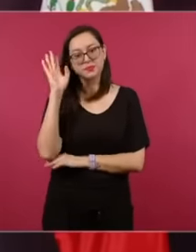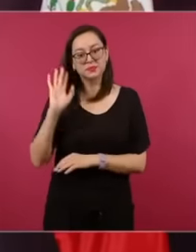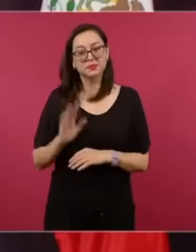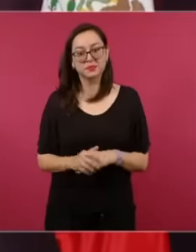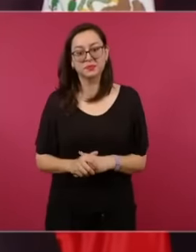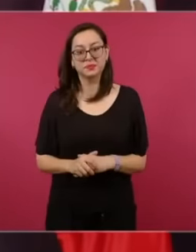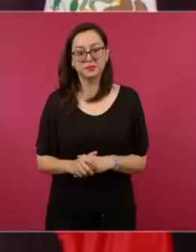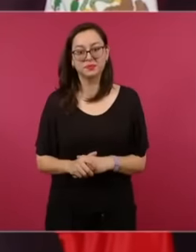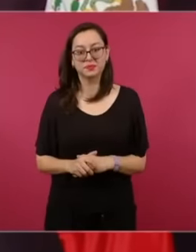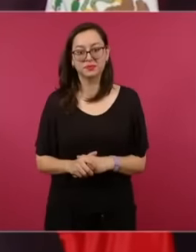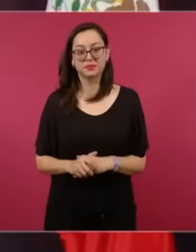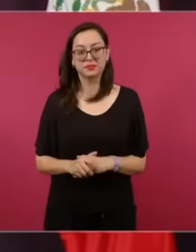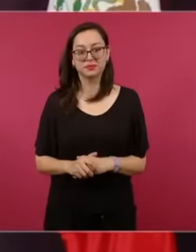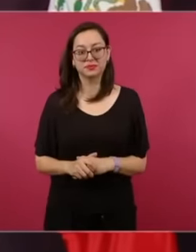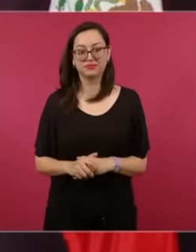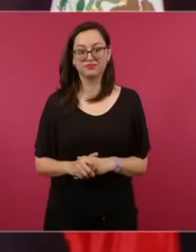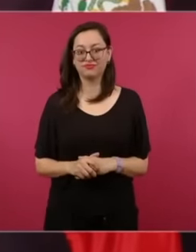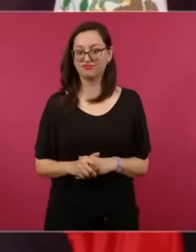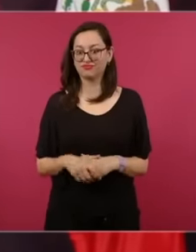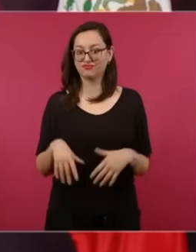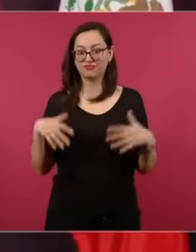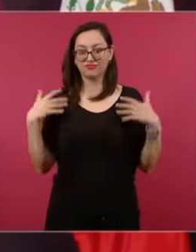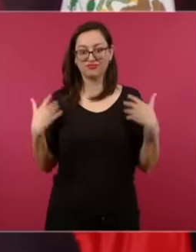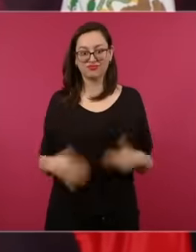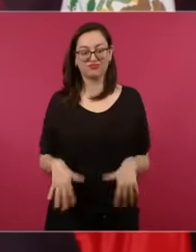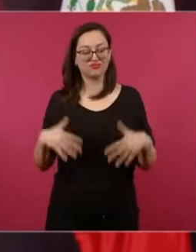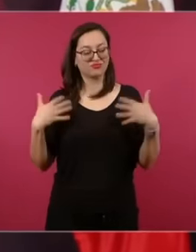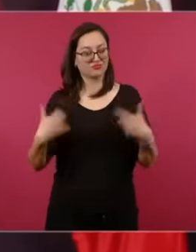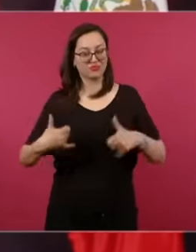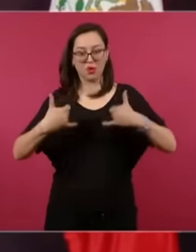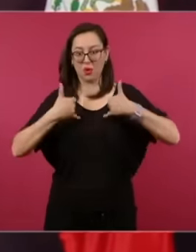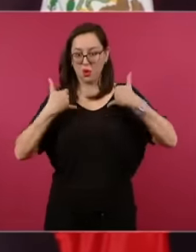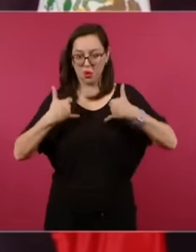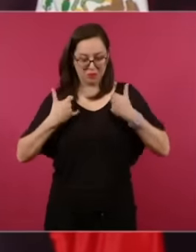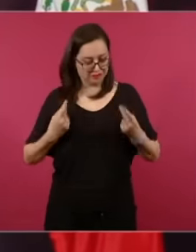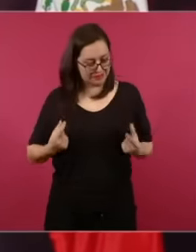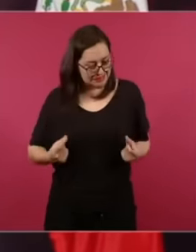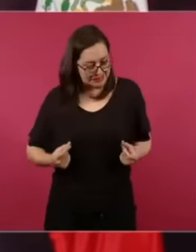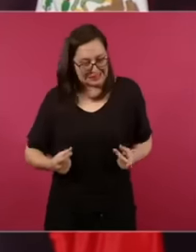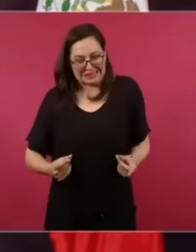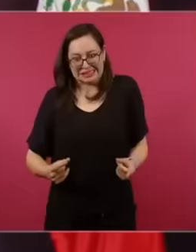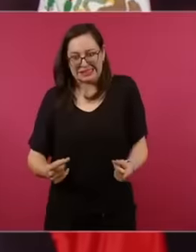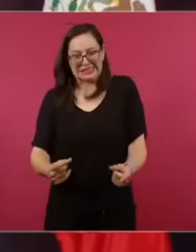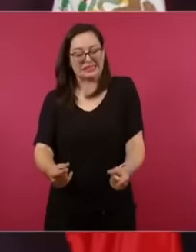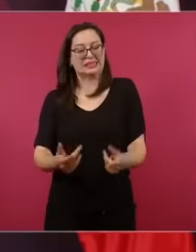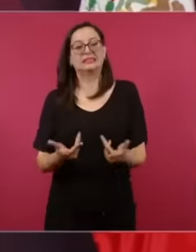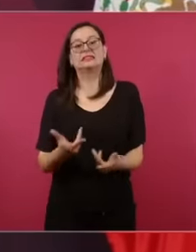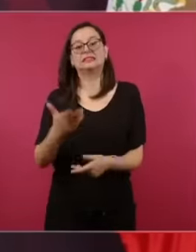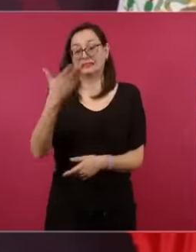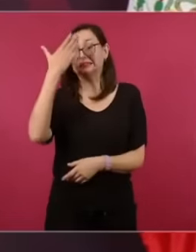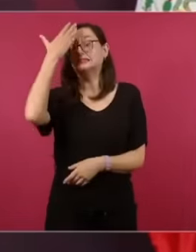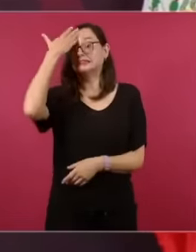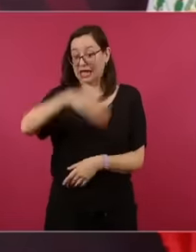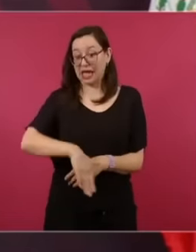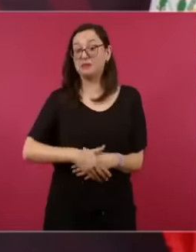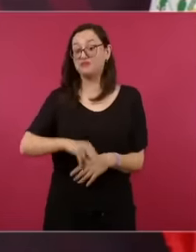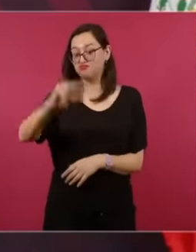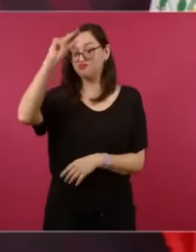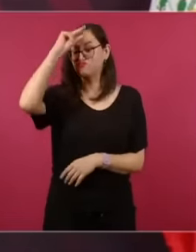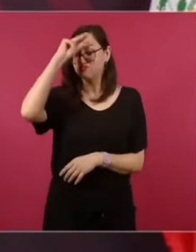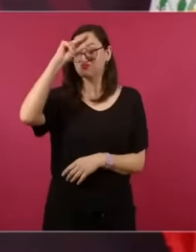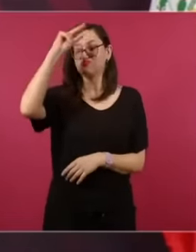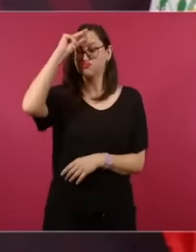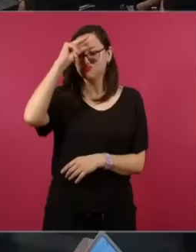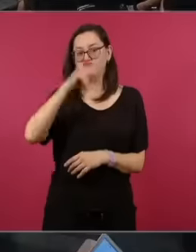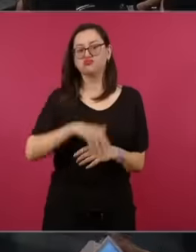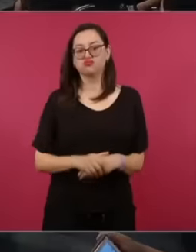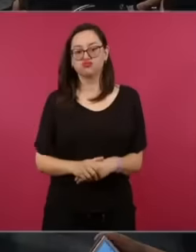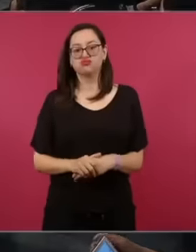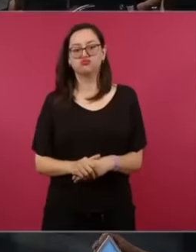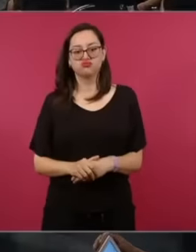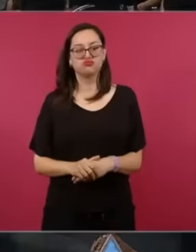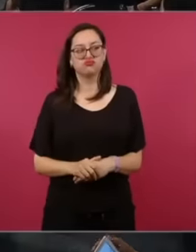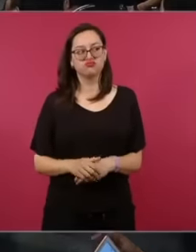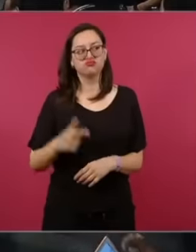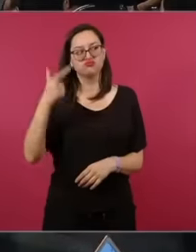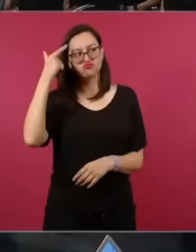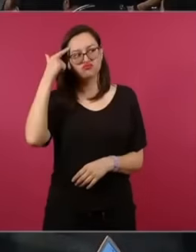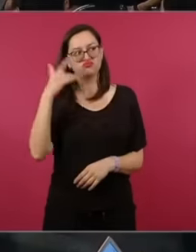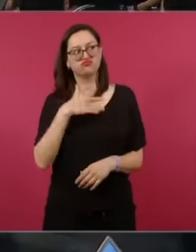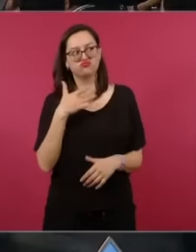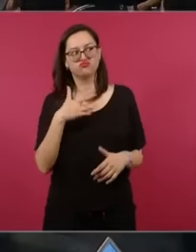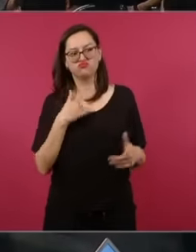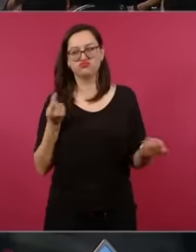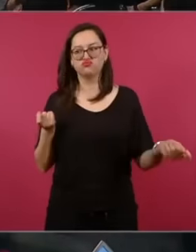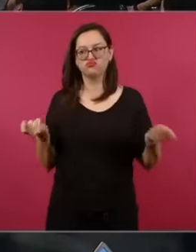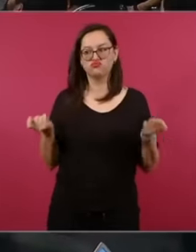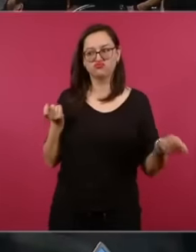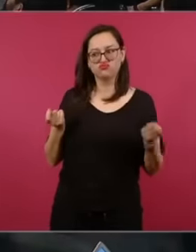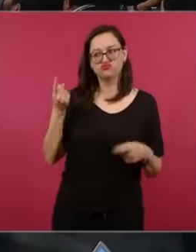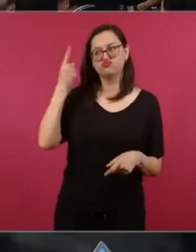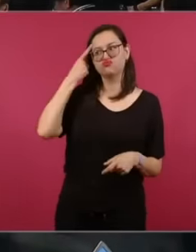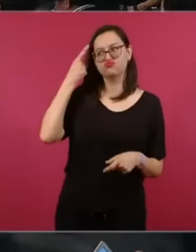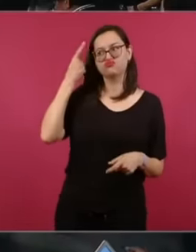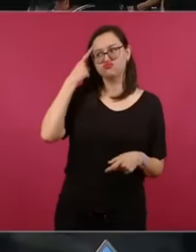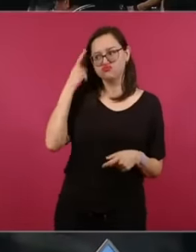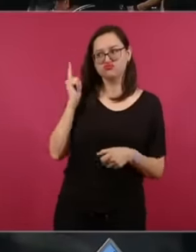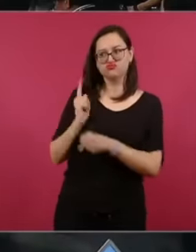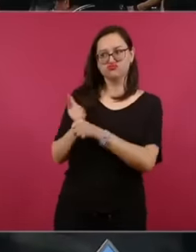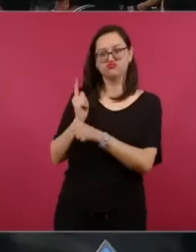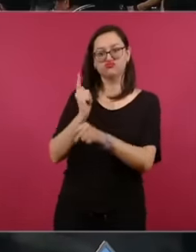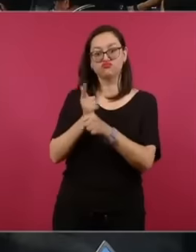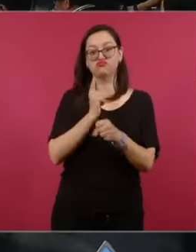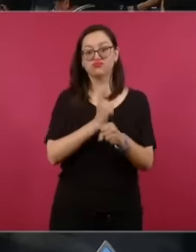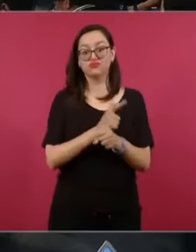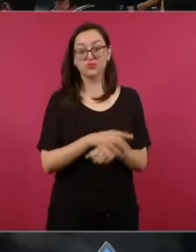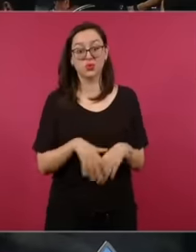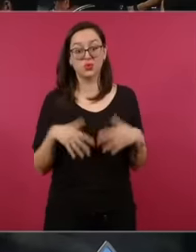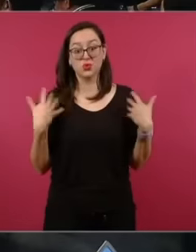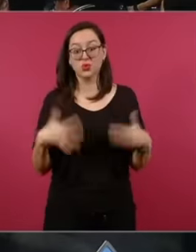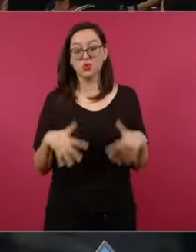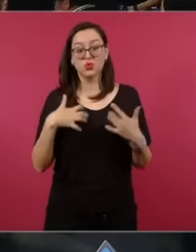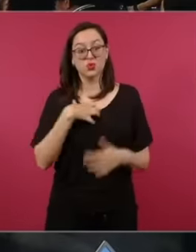aware, no no no no no, they do not know everything and they have their own criteria. and I am very happy about that